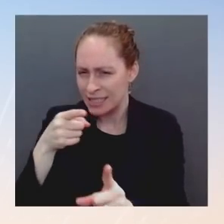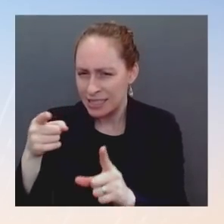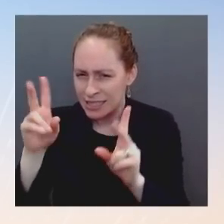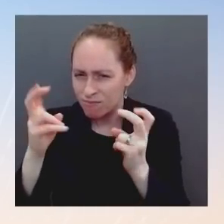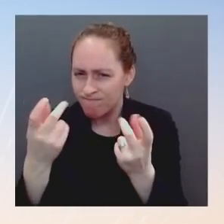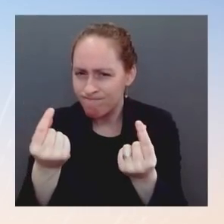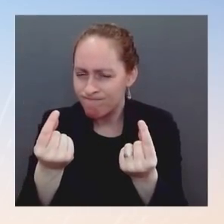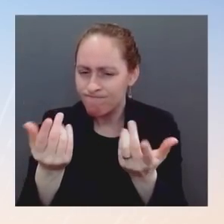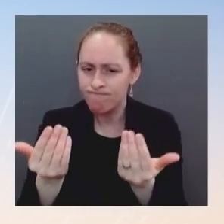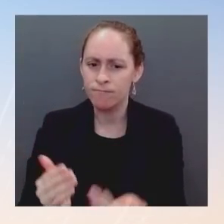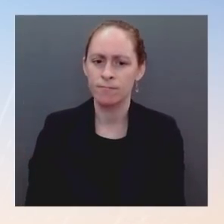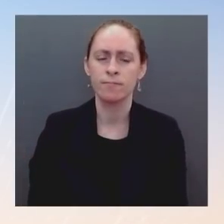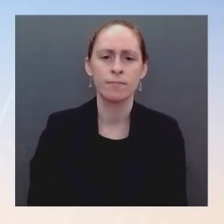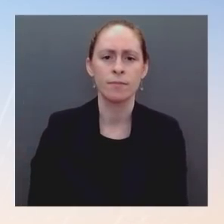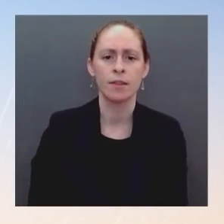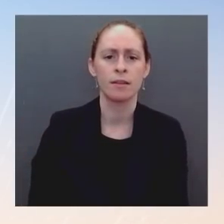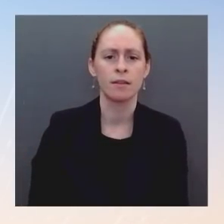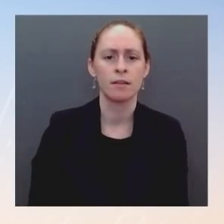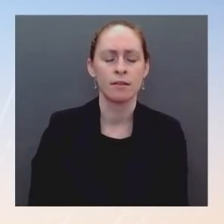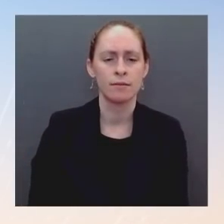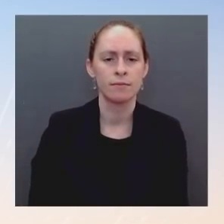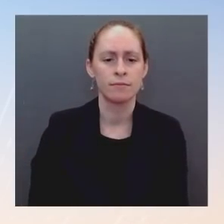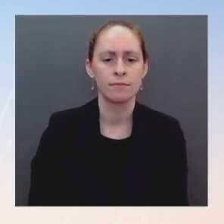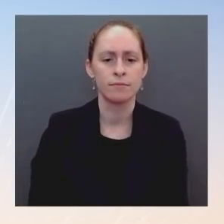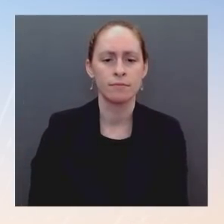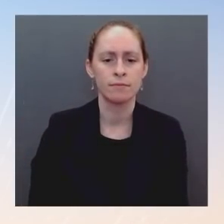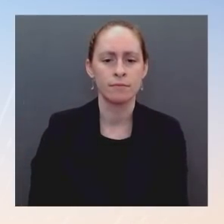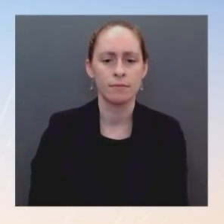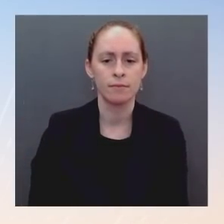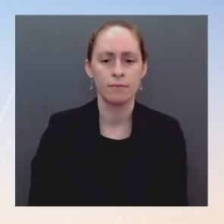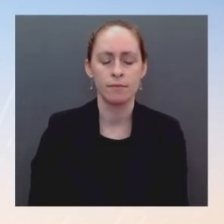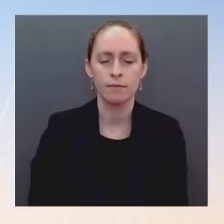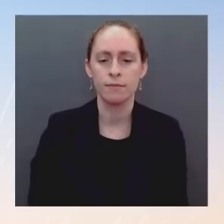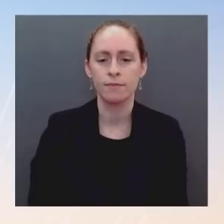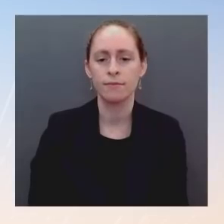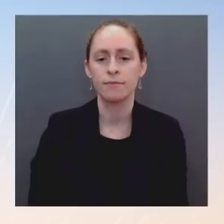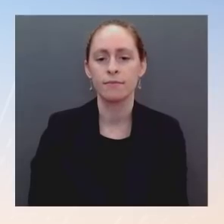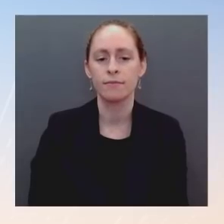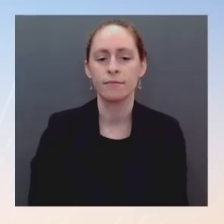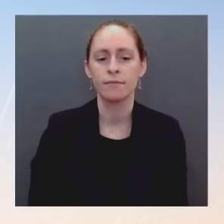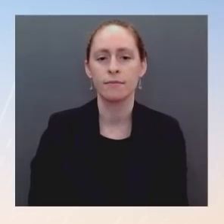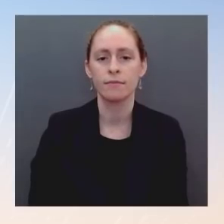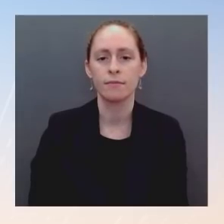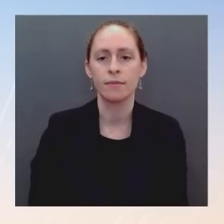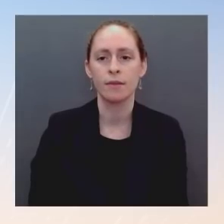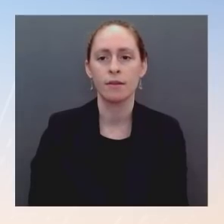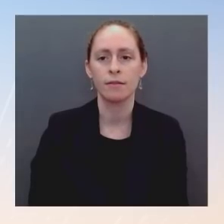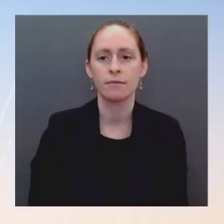What is the federal government going to do to supply -- are any supplies going to the Northeast states